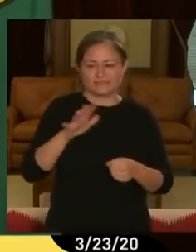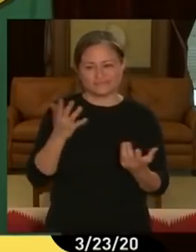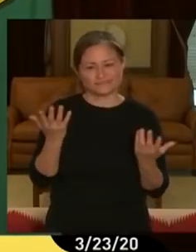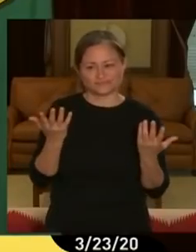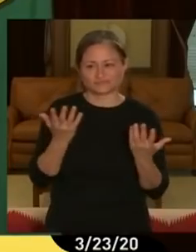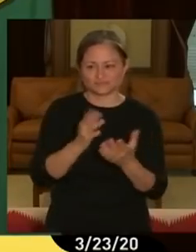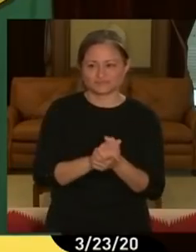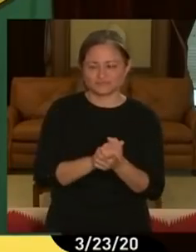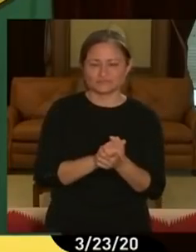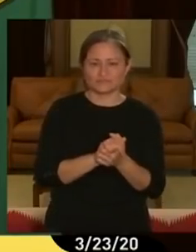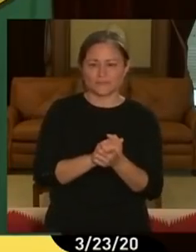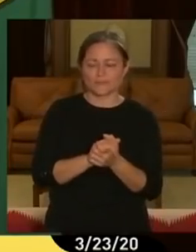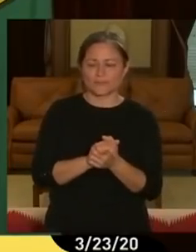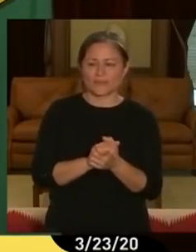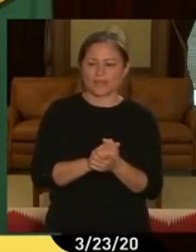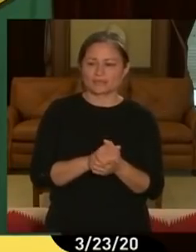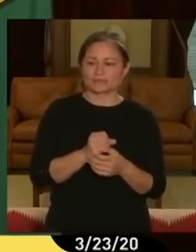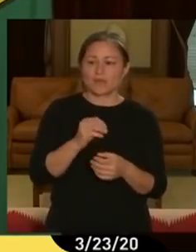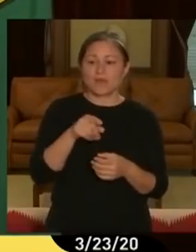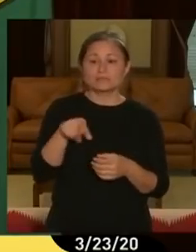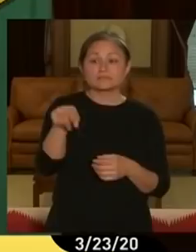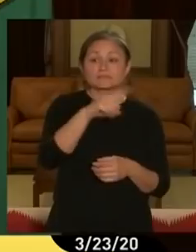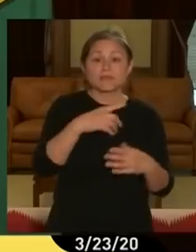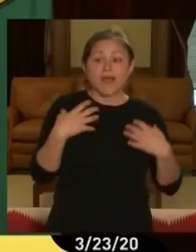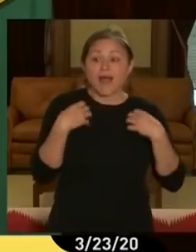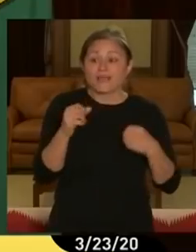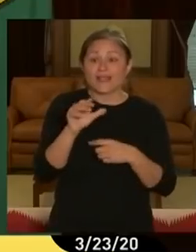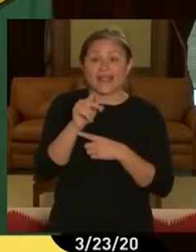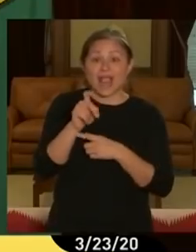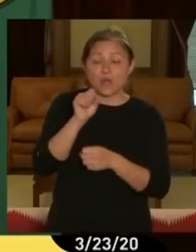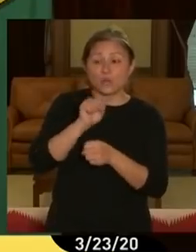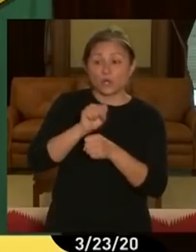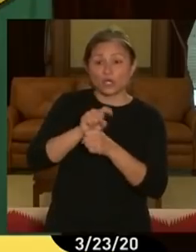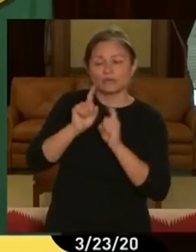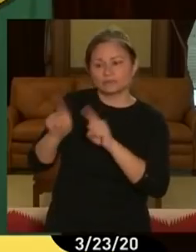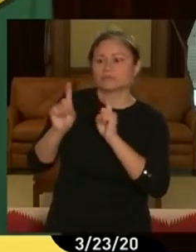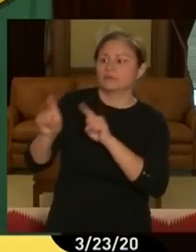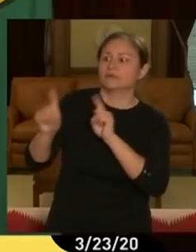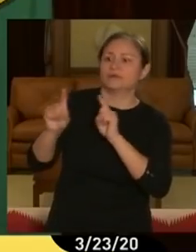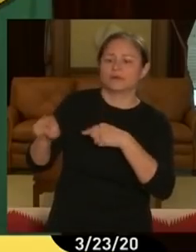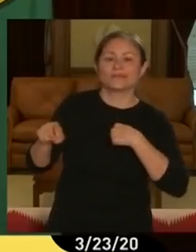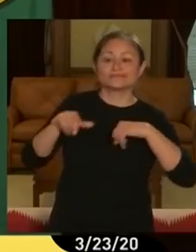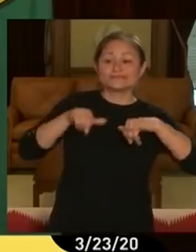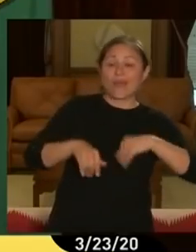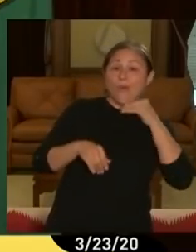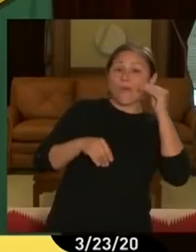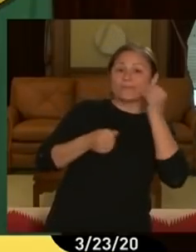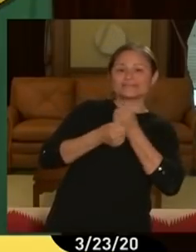LIVES FOR US. THE CURRENT DAY HEROES. AND WE KNOW THOSE HEALTH CARE